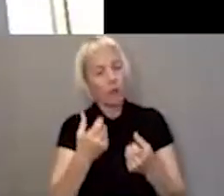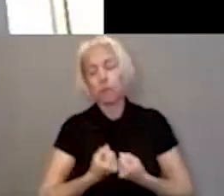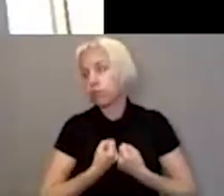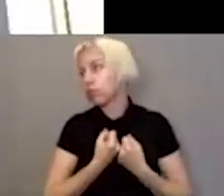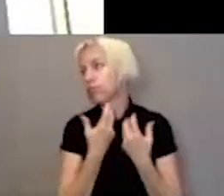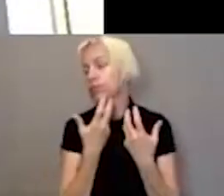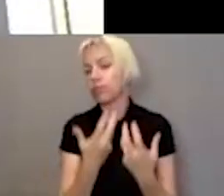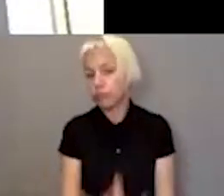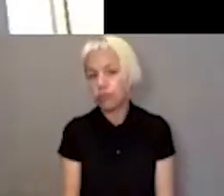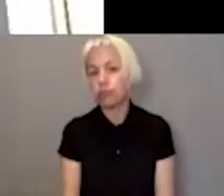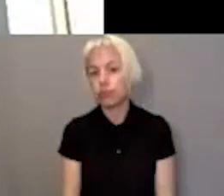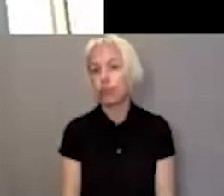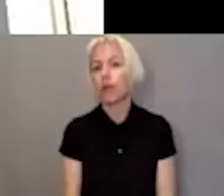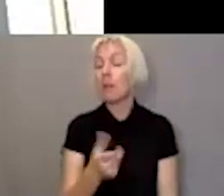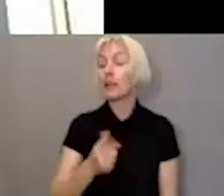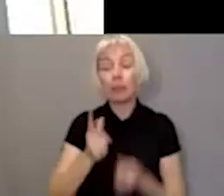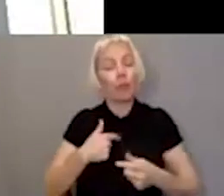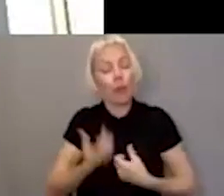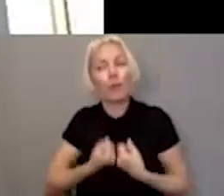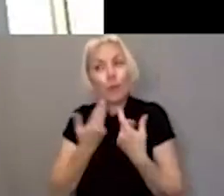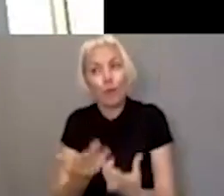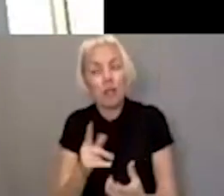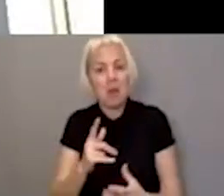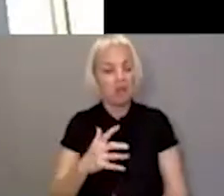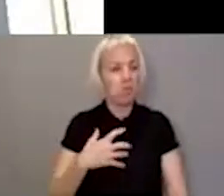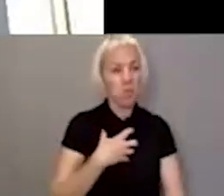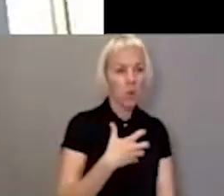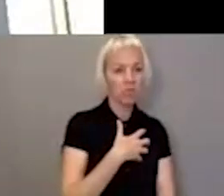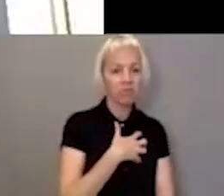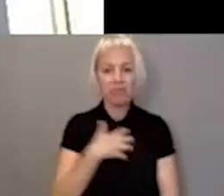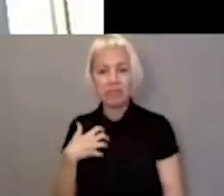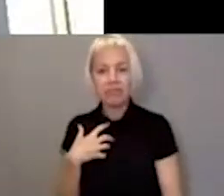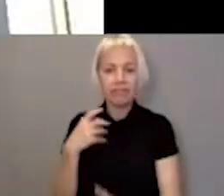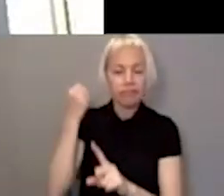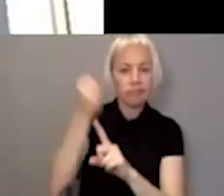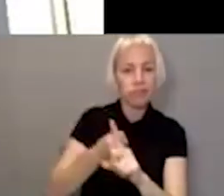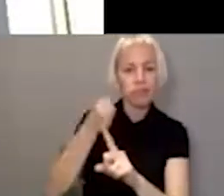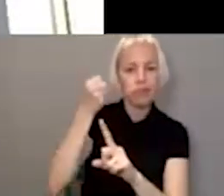me. For us, as Aboriginal people, keeping going is really important in that space but